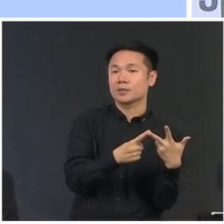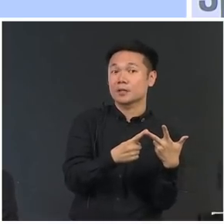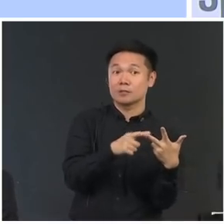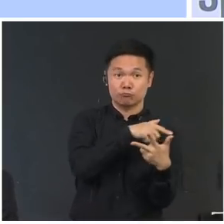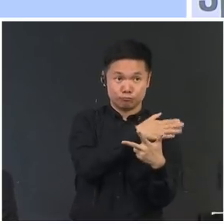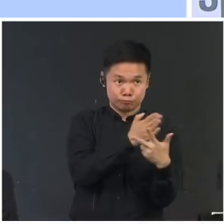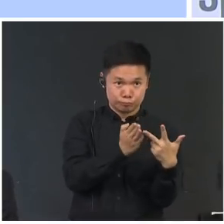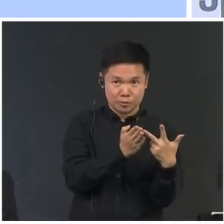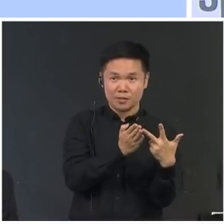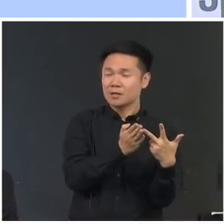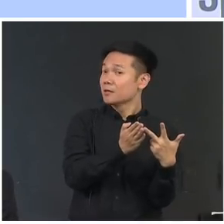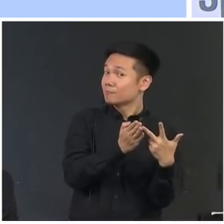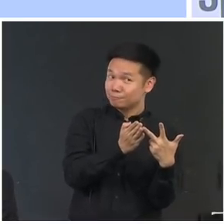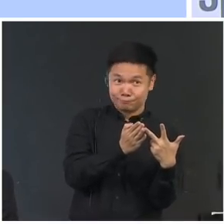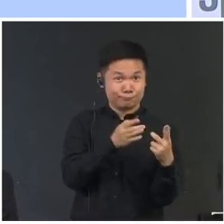Prefectures, 145 municipalities and 19 towns.